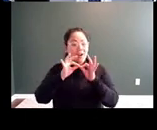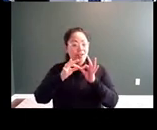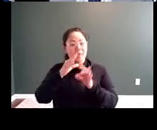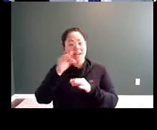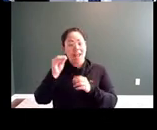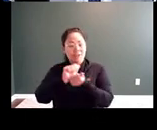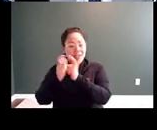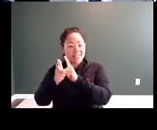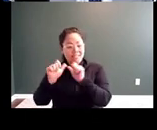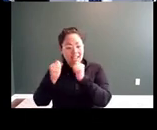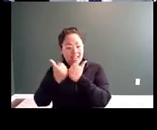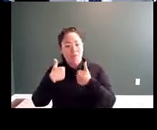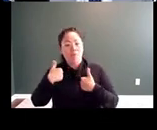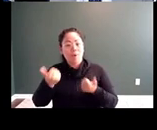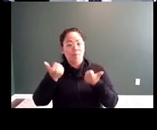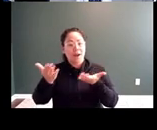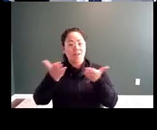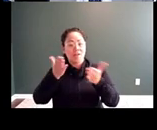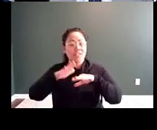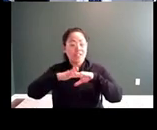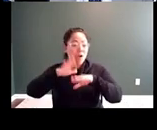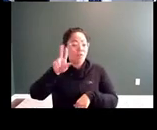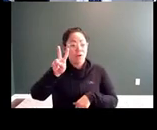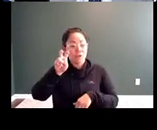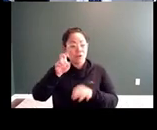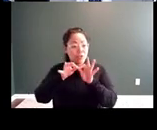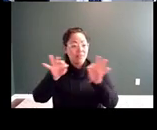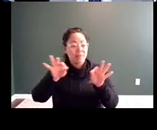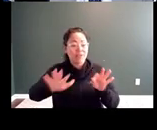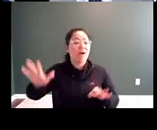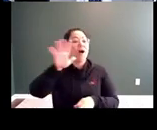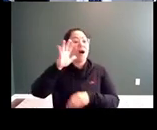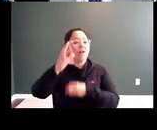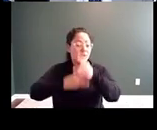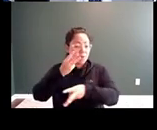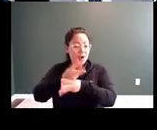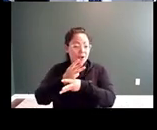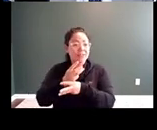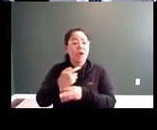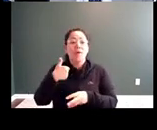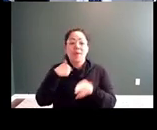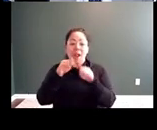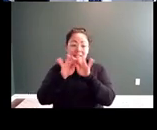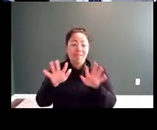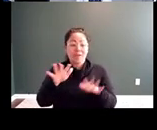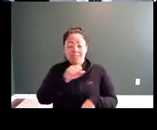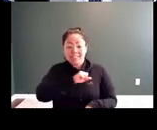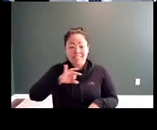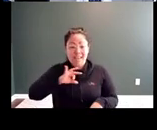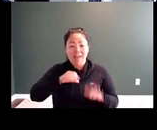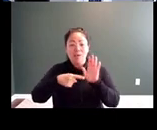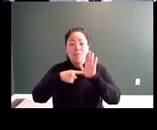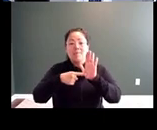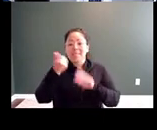providing services in over 200 languages all around the world. We're an incredibly diverse staff representing 16 different cultures,